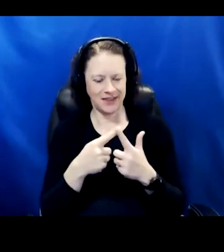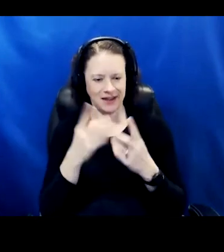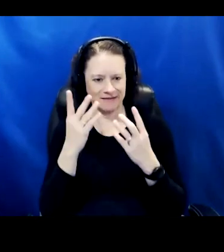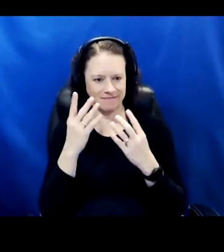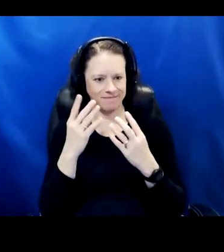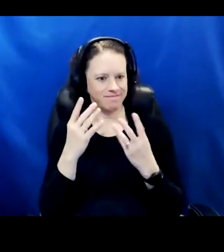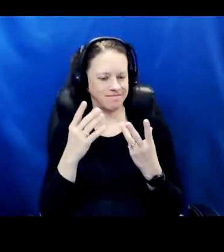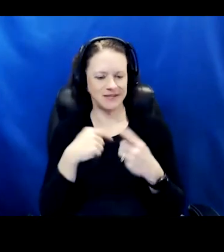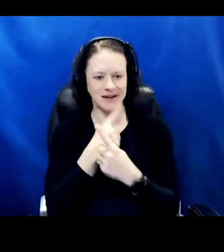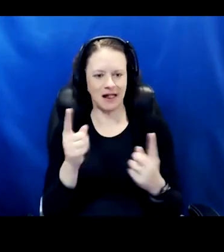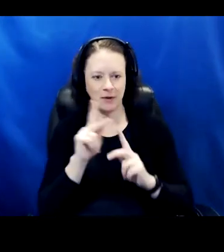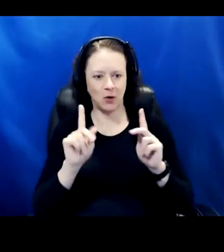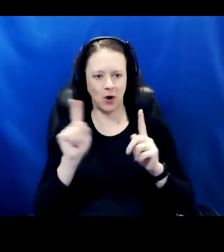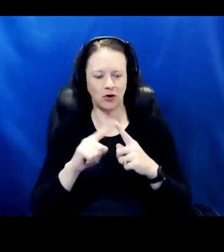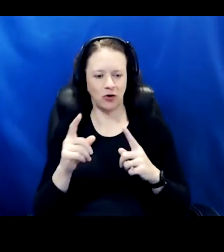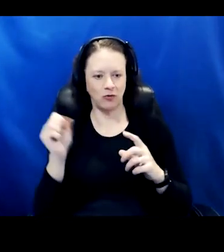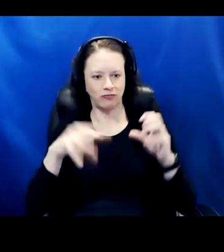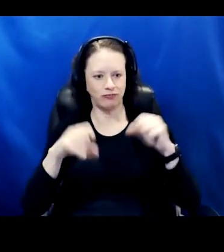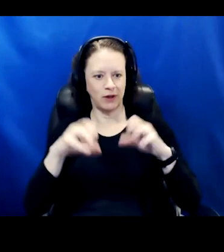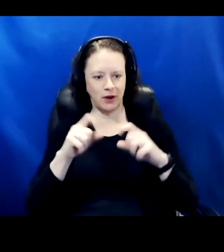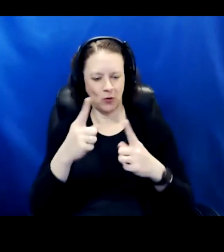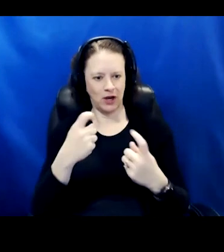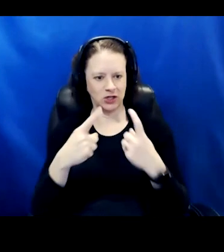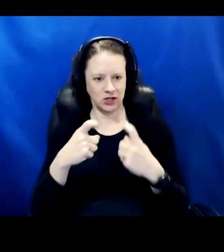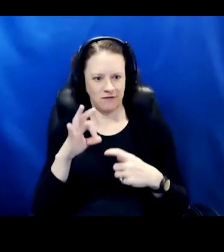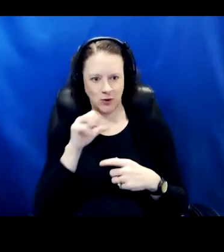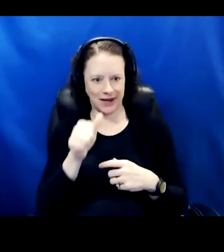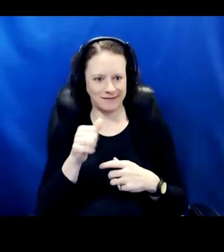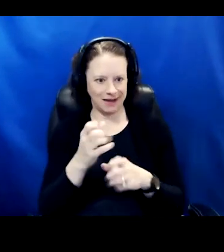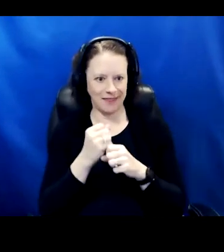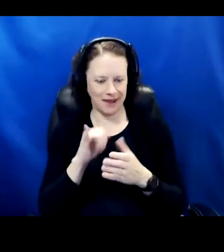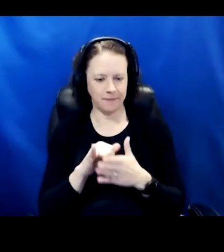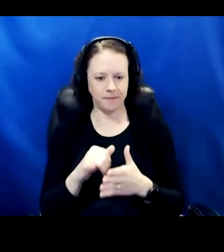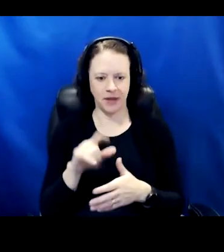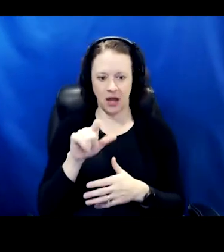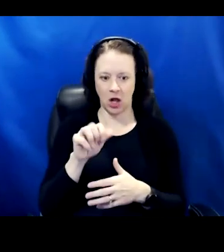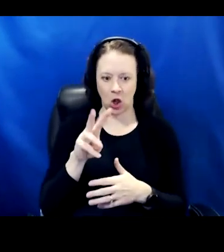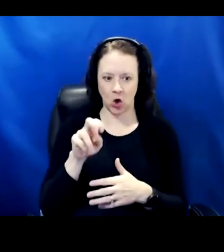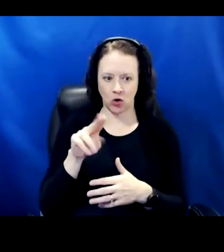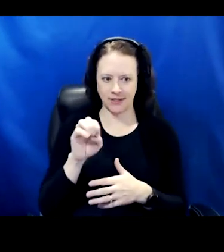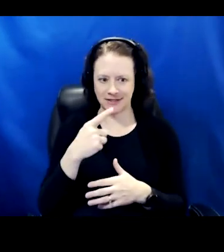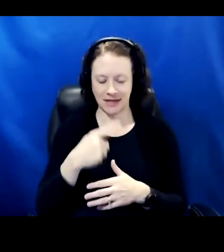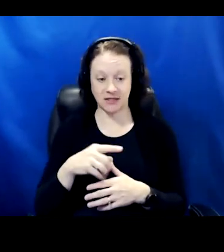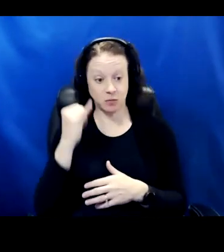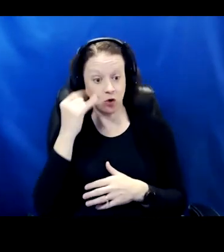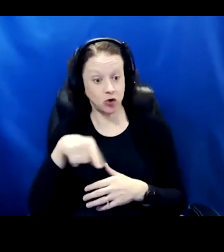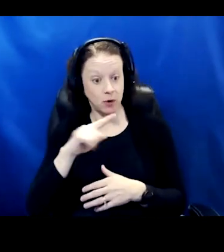if we didn't get to them? [Lawrence] Yeah, so go, if you come up with questions in the middle of the week or even if you've encountered something,